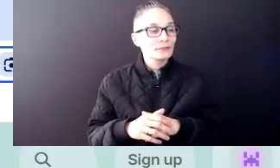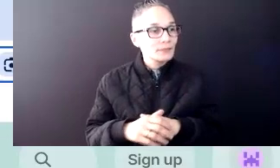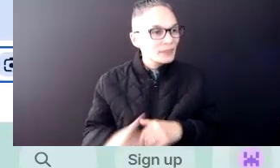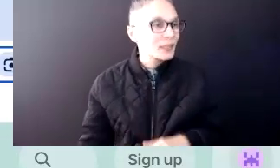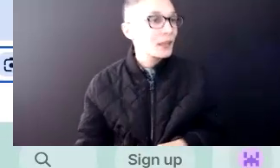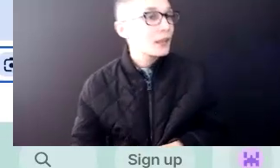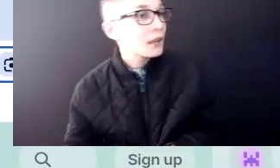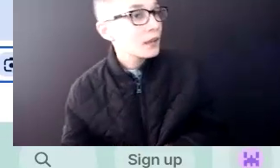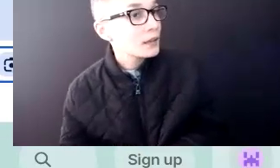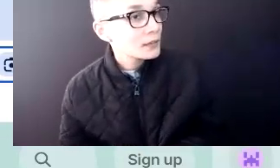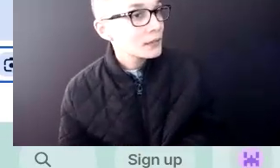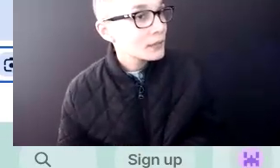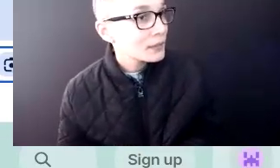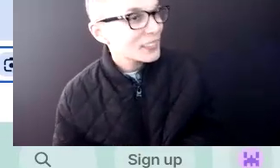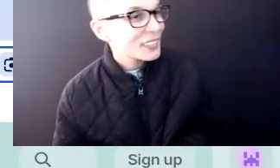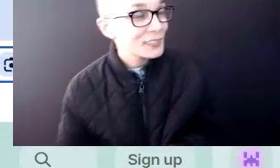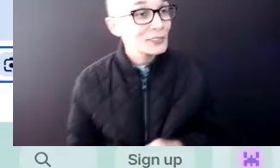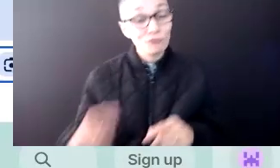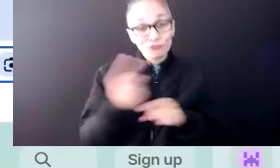Regular interaction with online students.